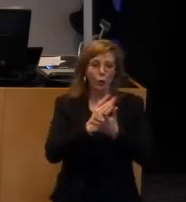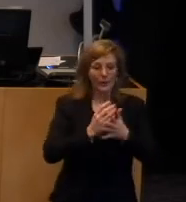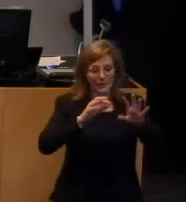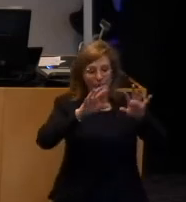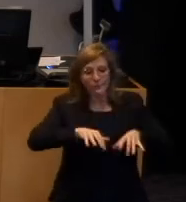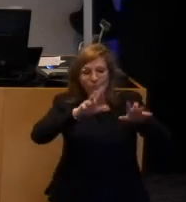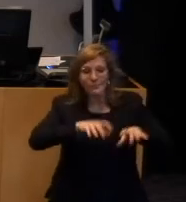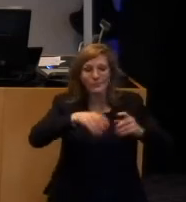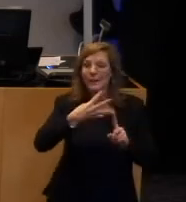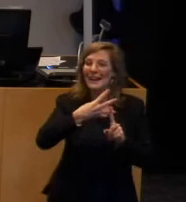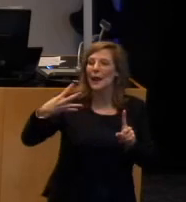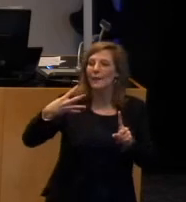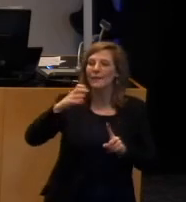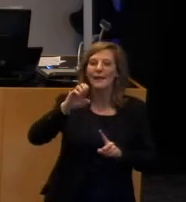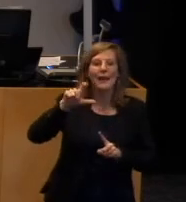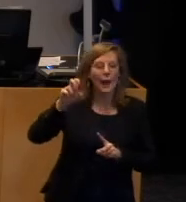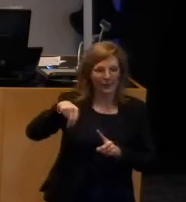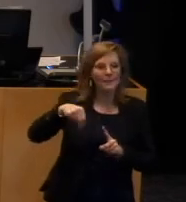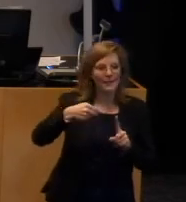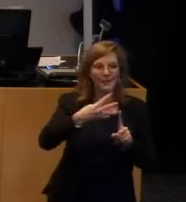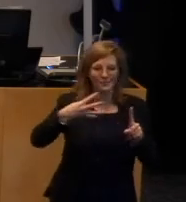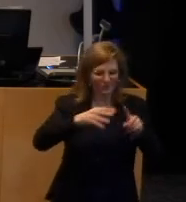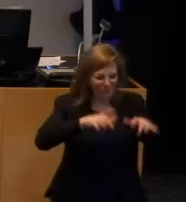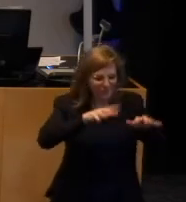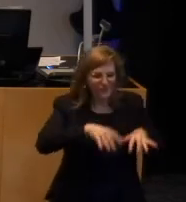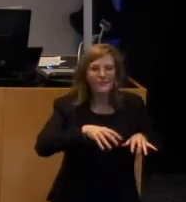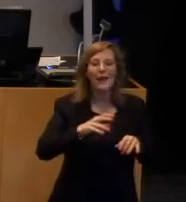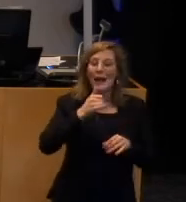instances when the interpreter mentioned thinking about using,